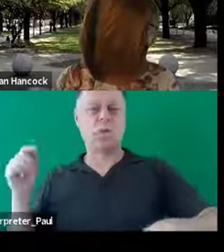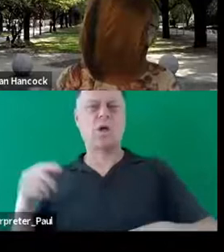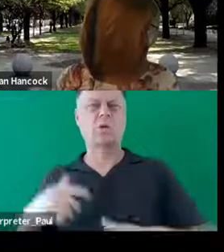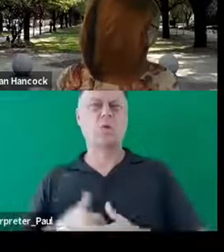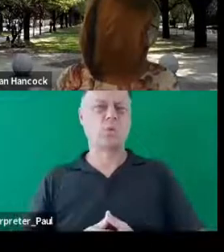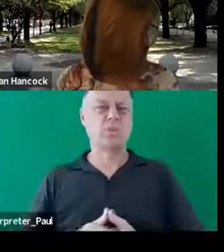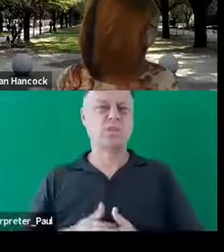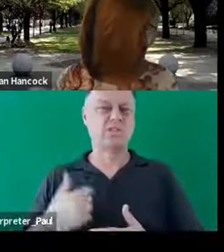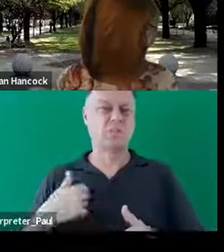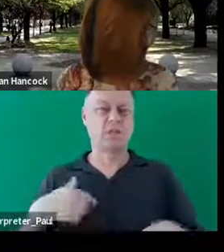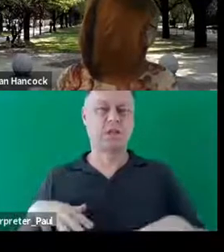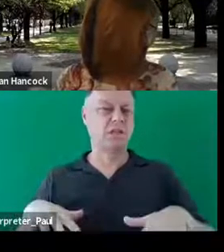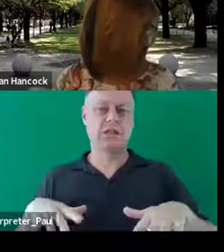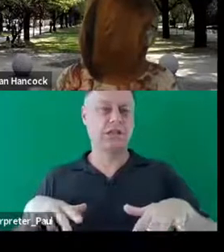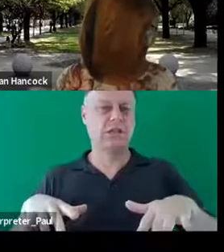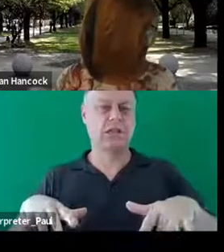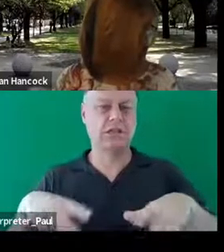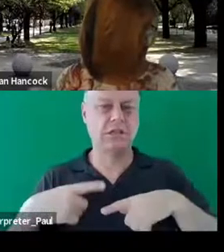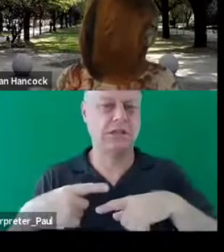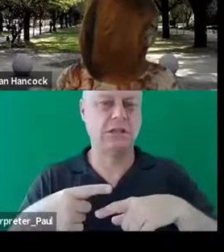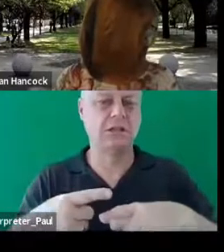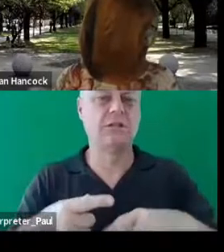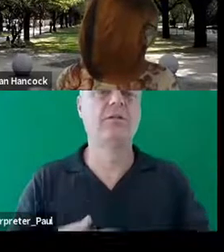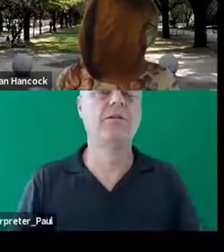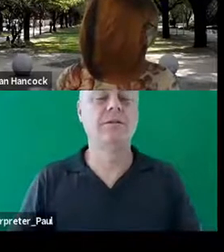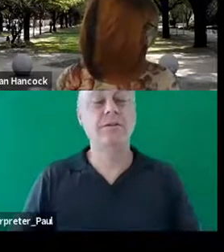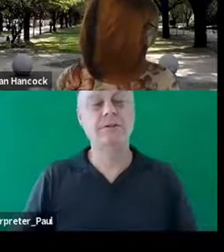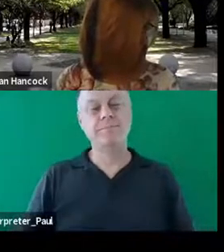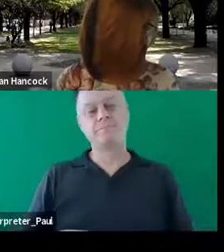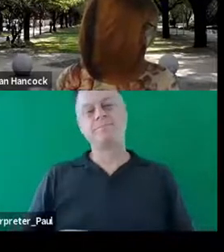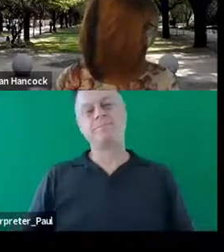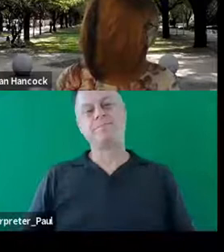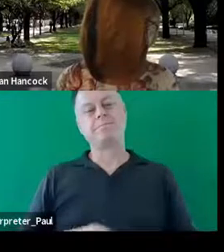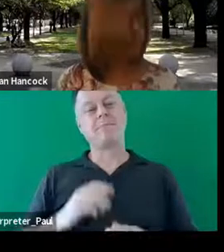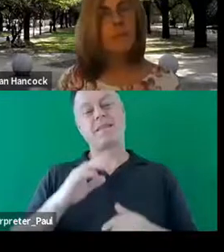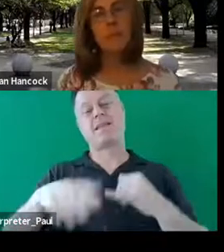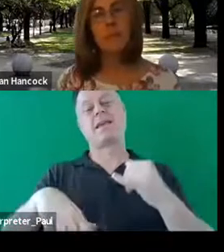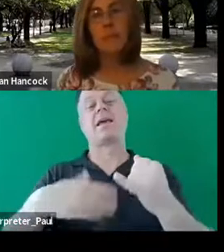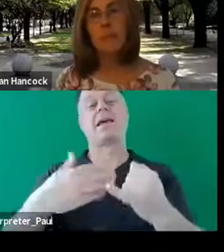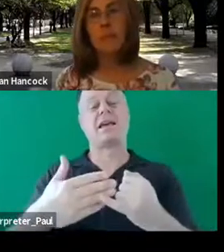rushed getting going but still had a really positive experience that first year.